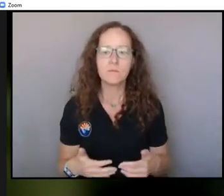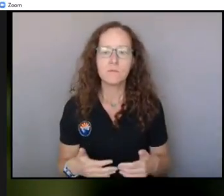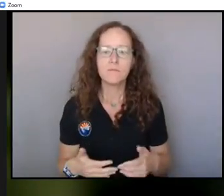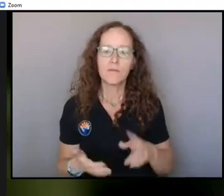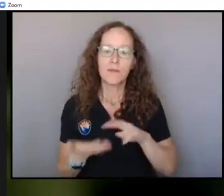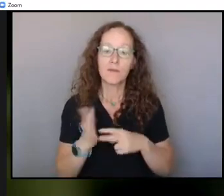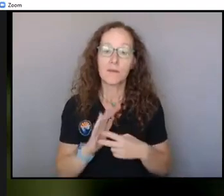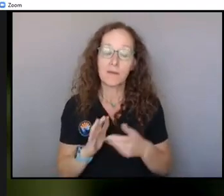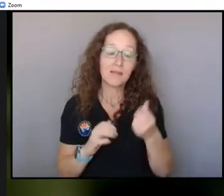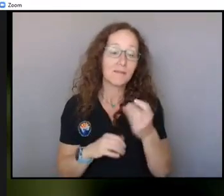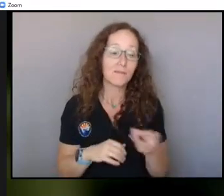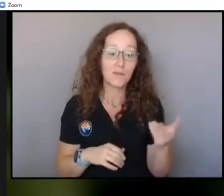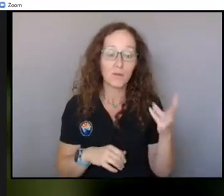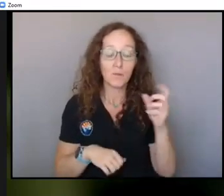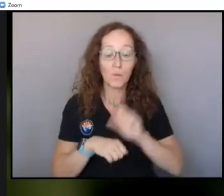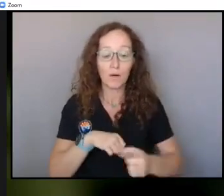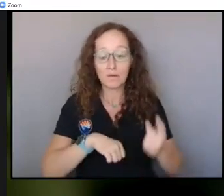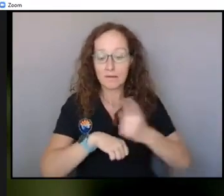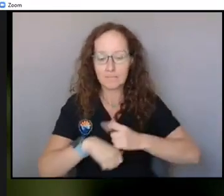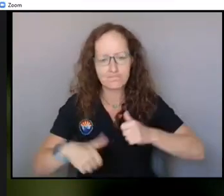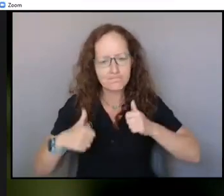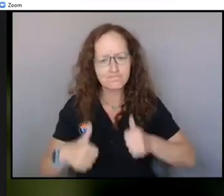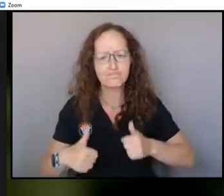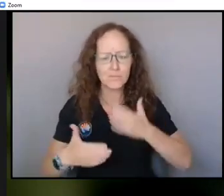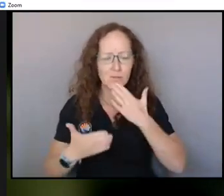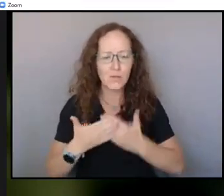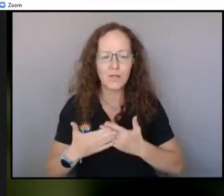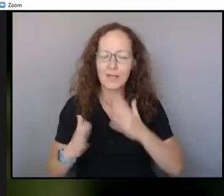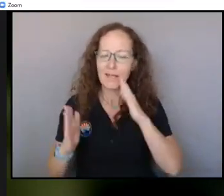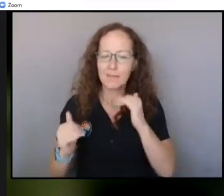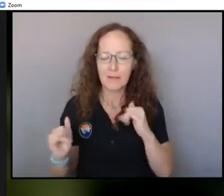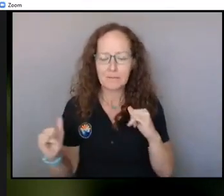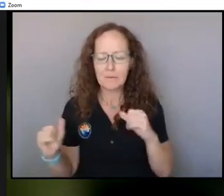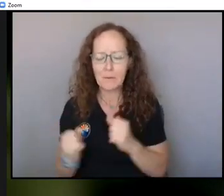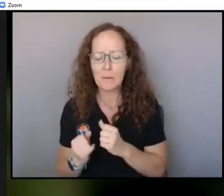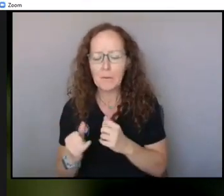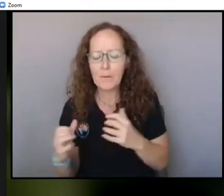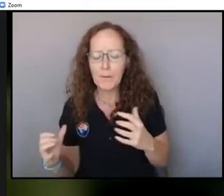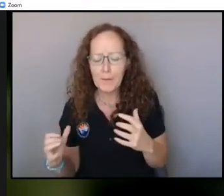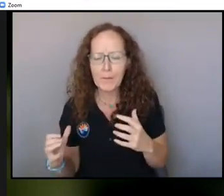AIR. PROBABLY THE BIGGEST OR MOST AMOUNT OF SMOKE YOU'RE